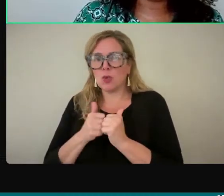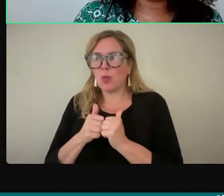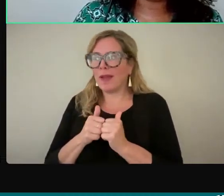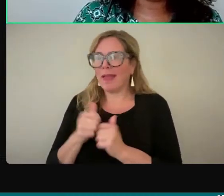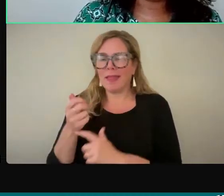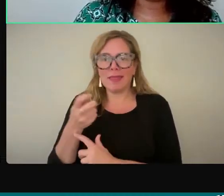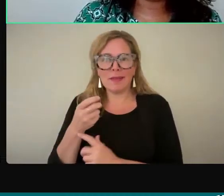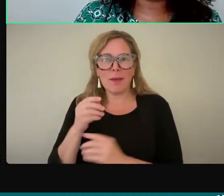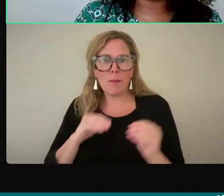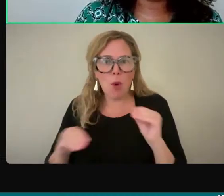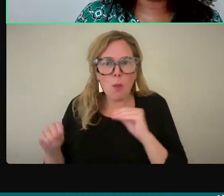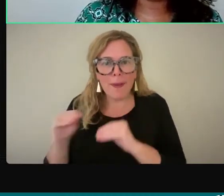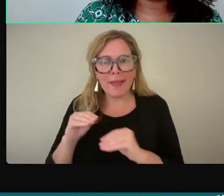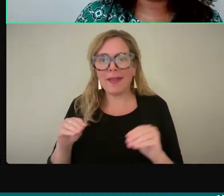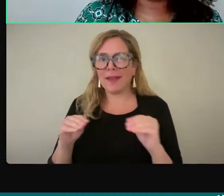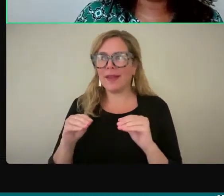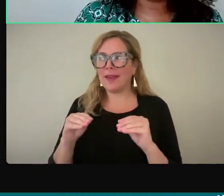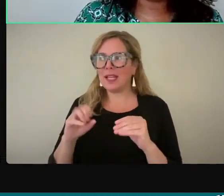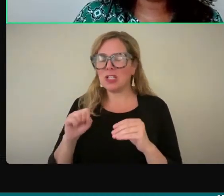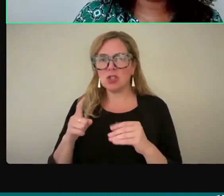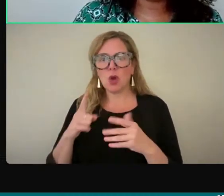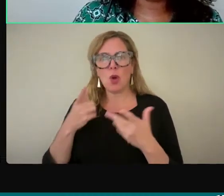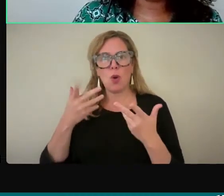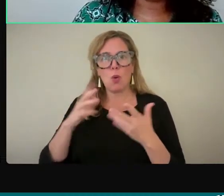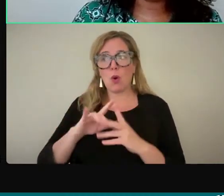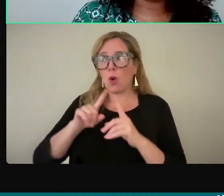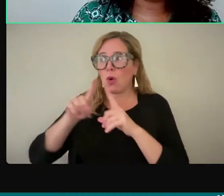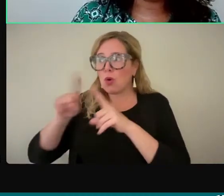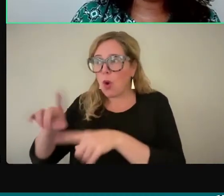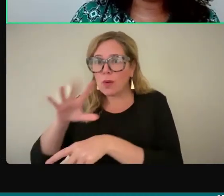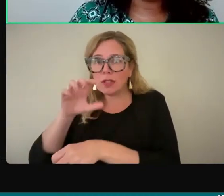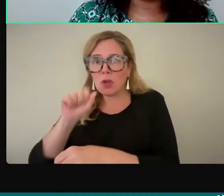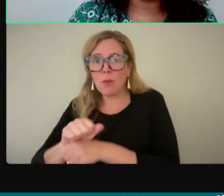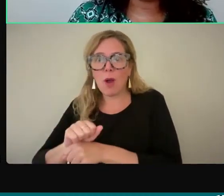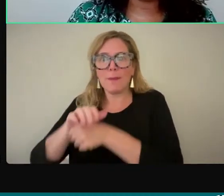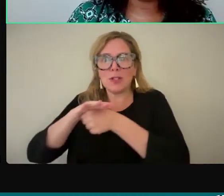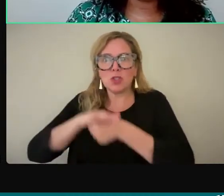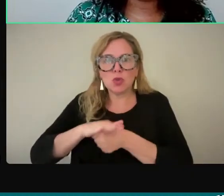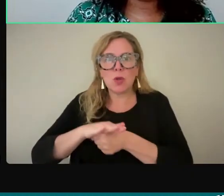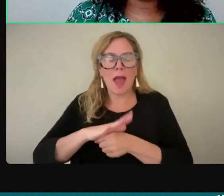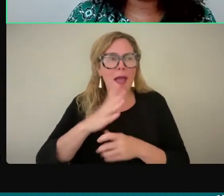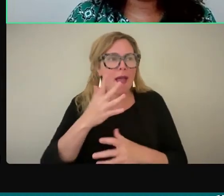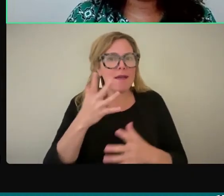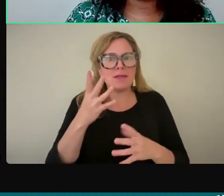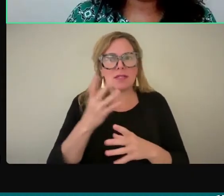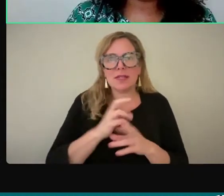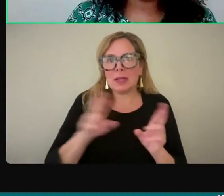without stress on her and myself. Attending in-person appointments can be very challenging